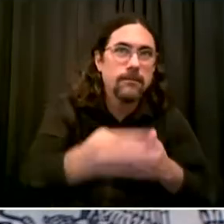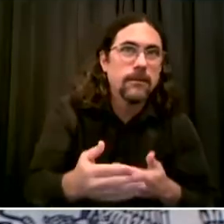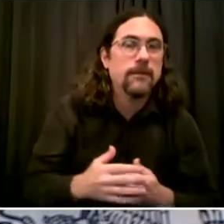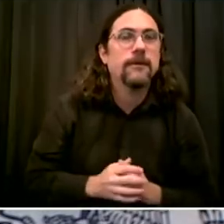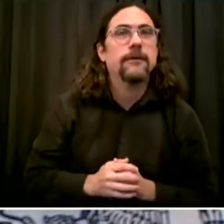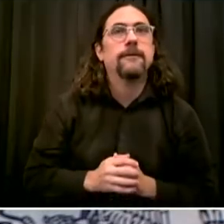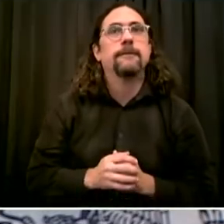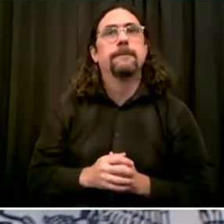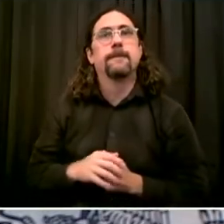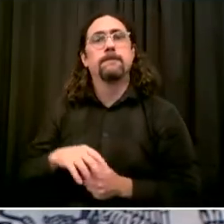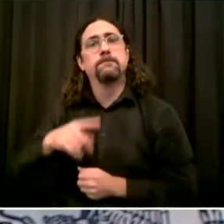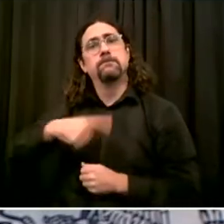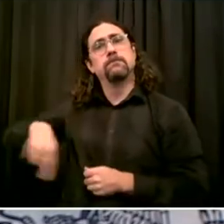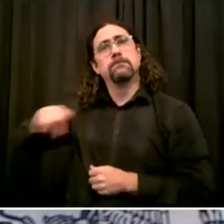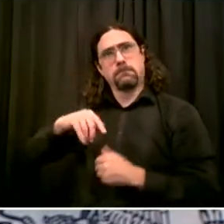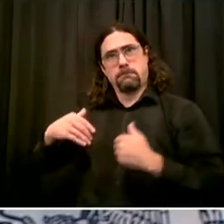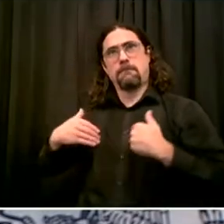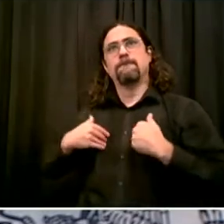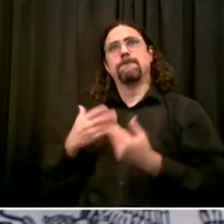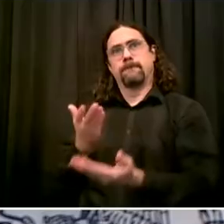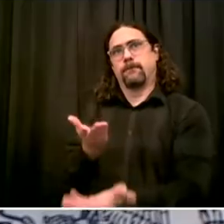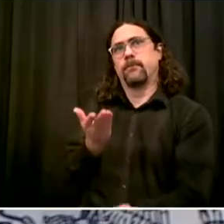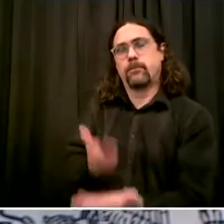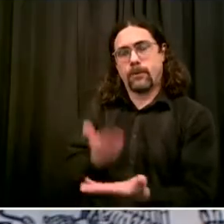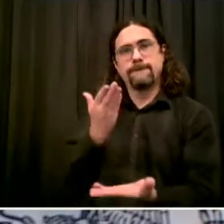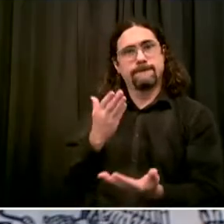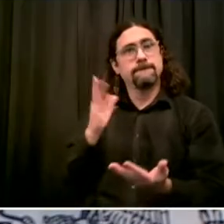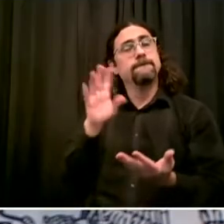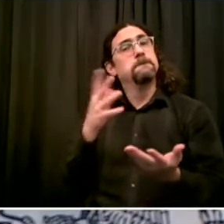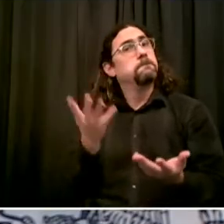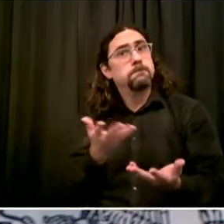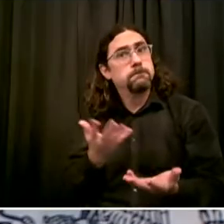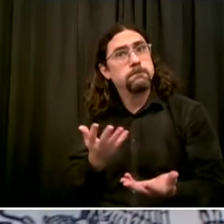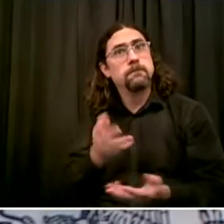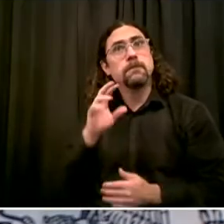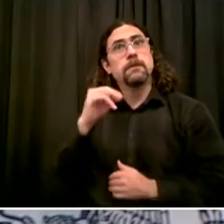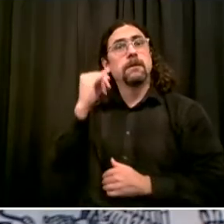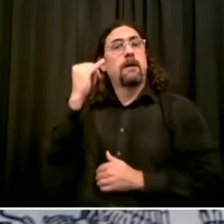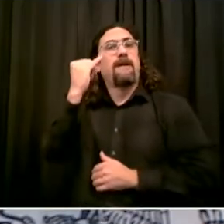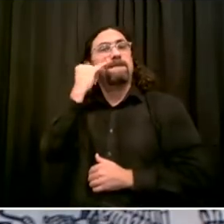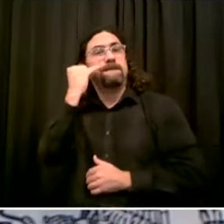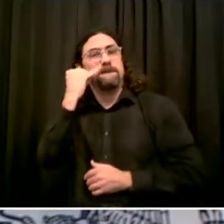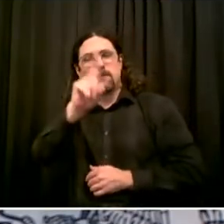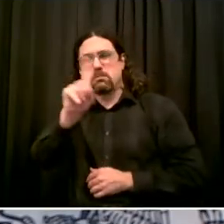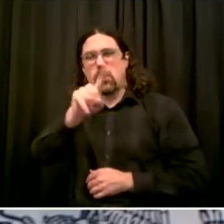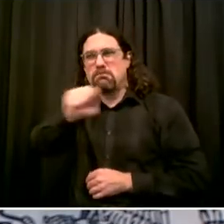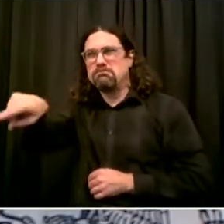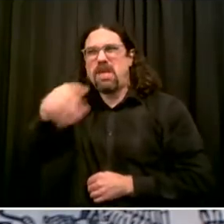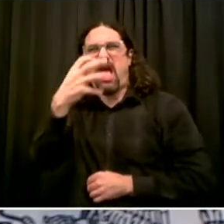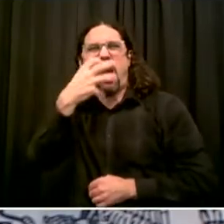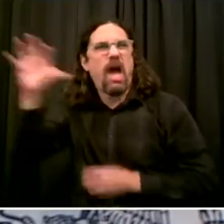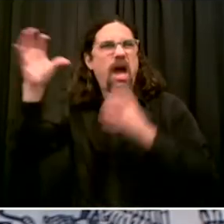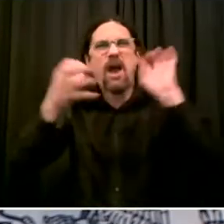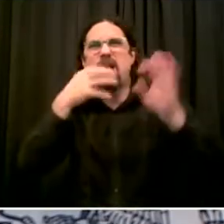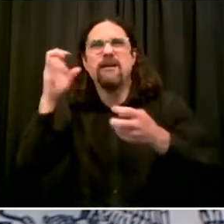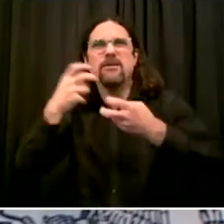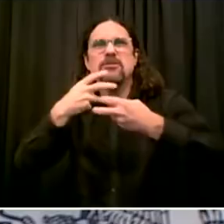IT HAS A REAL BIG IMPACT. AS THE COMMISSIONER SAID THERE RAE SPECIC FIARASE WHERE WE ARE SEEING THE BIGGEST